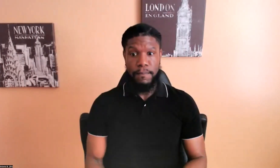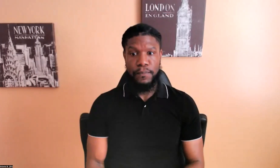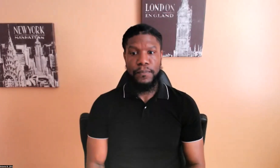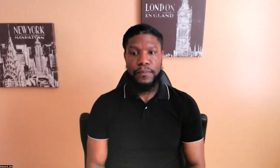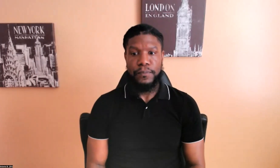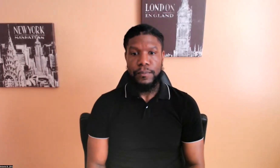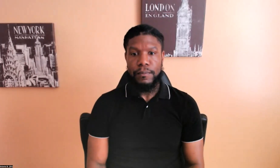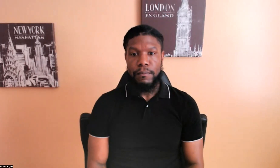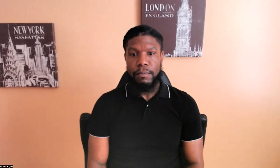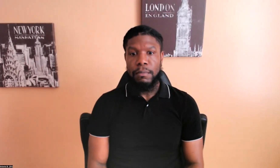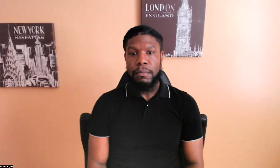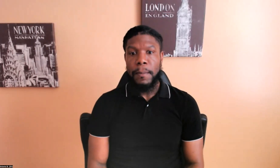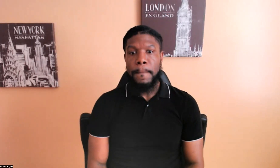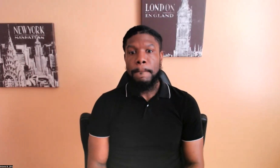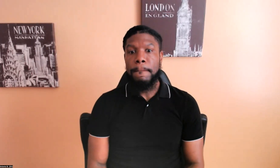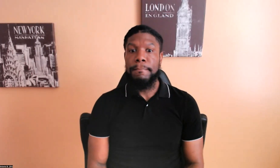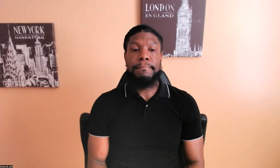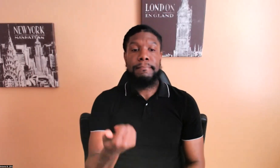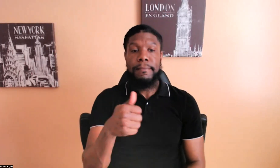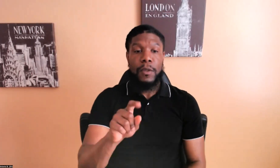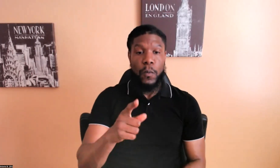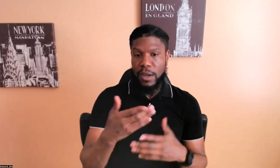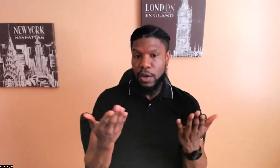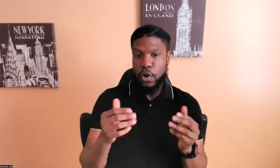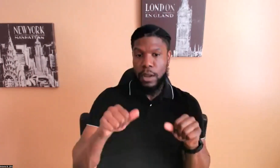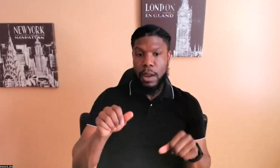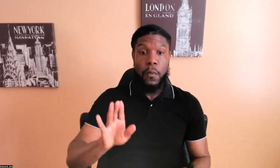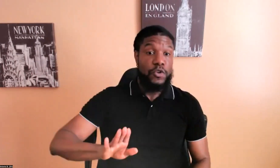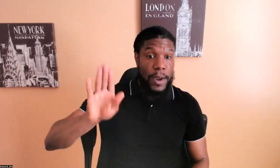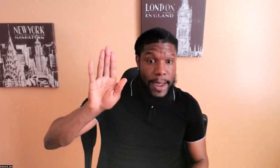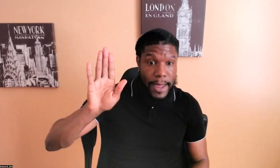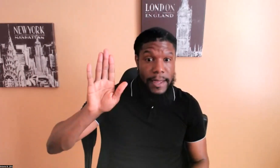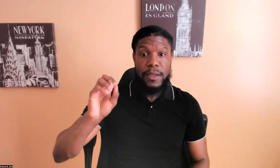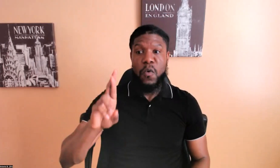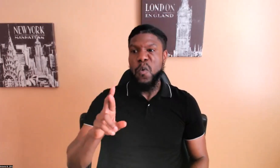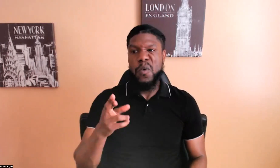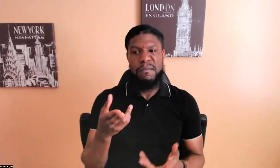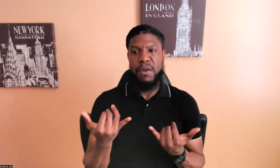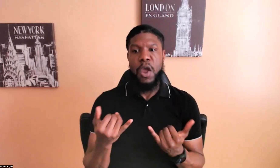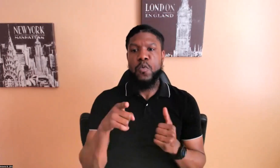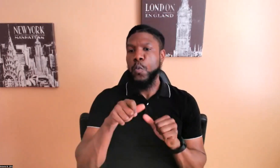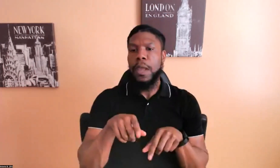You can feel free to raise your hand or at this point, you can just unmute yourself. Are